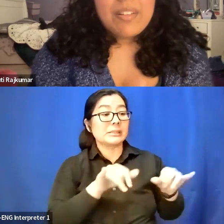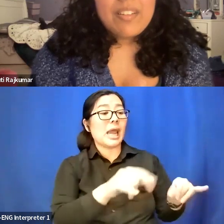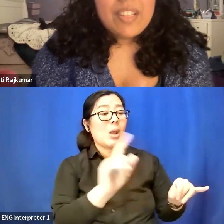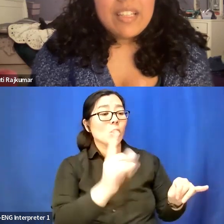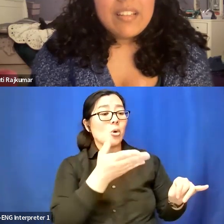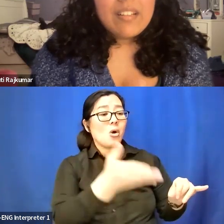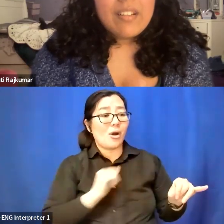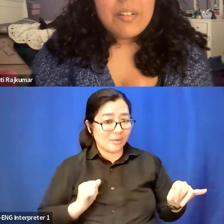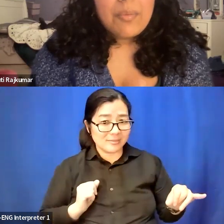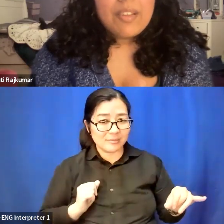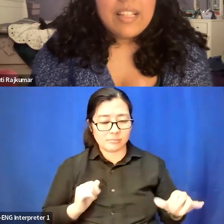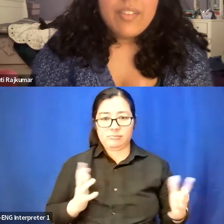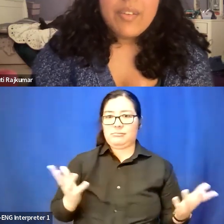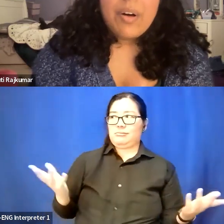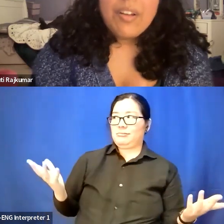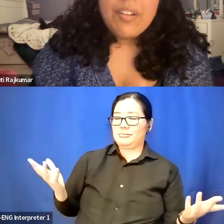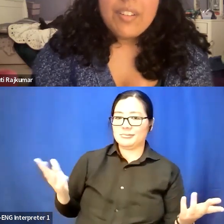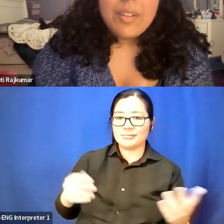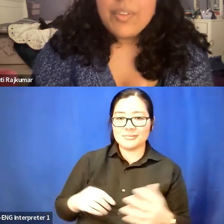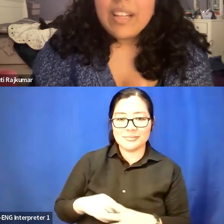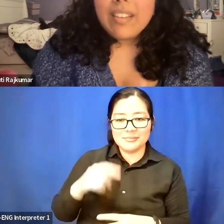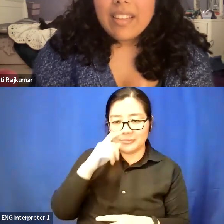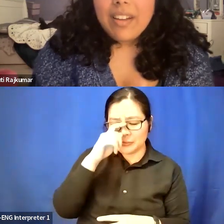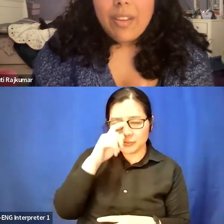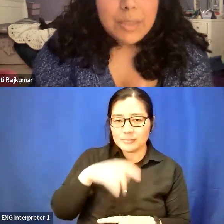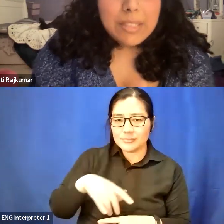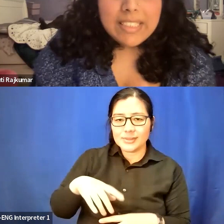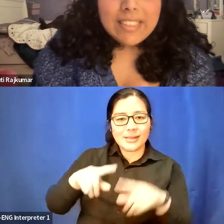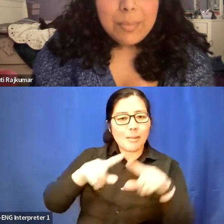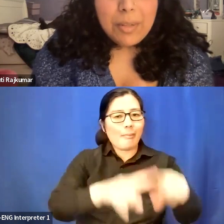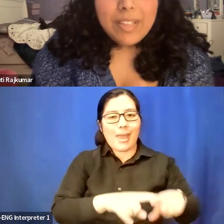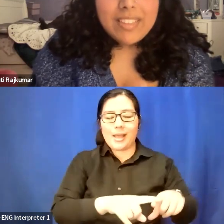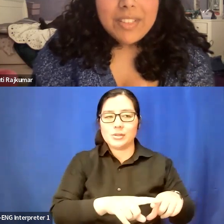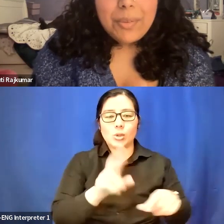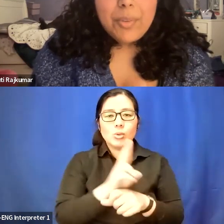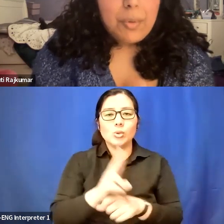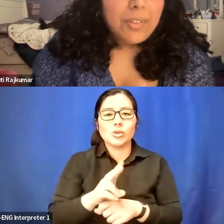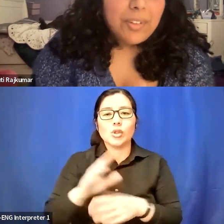you know, it definitely leans on using the college police department to support